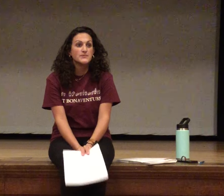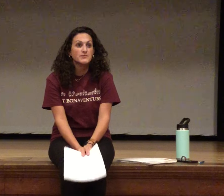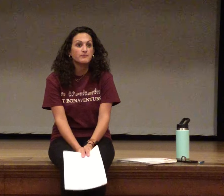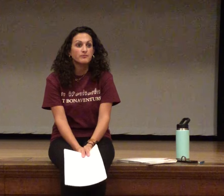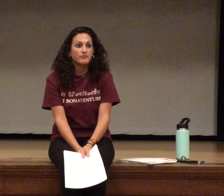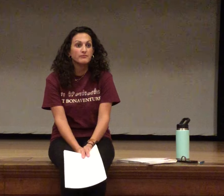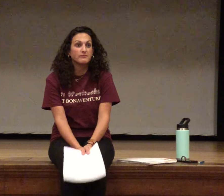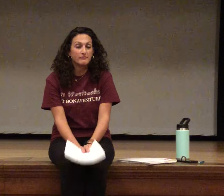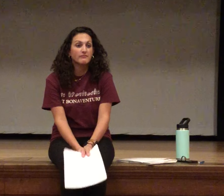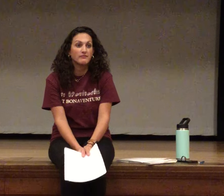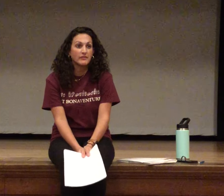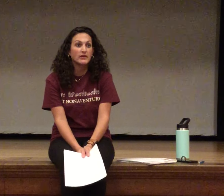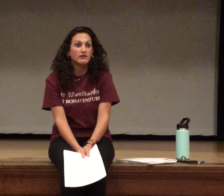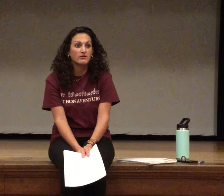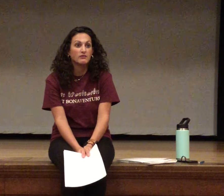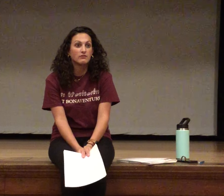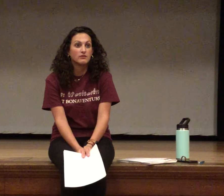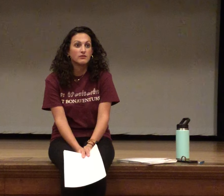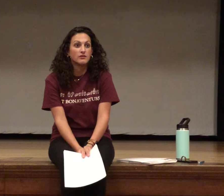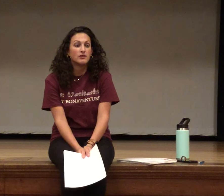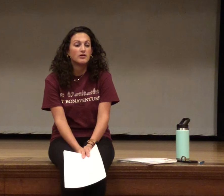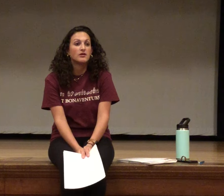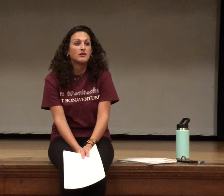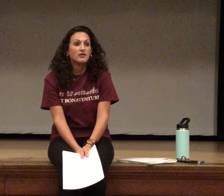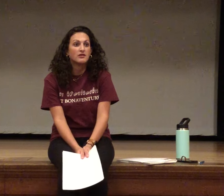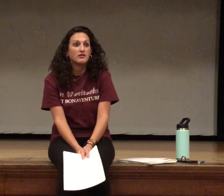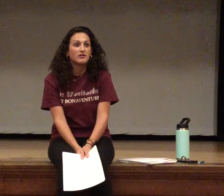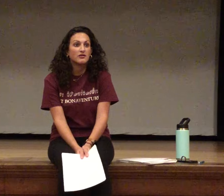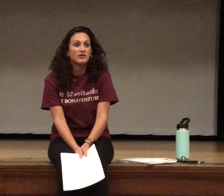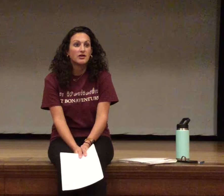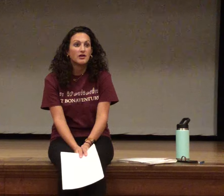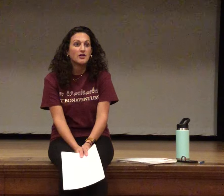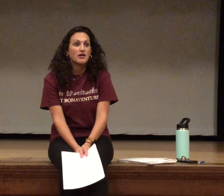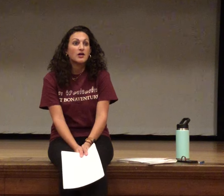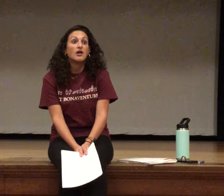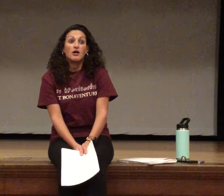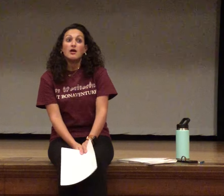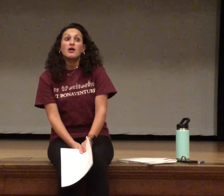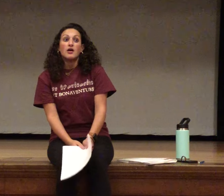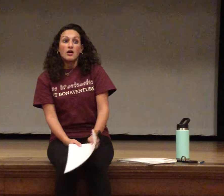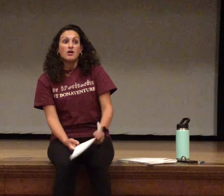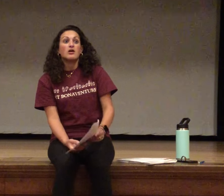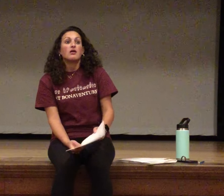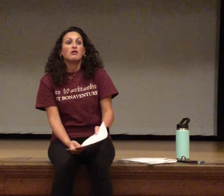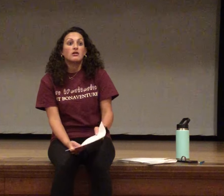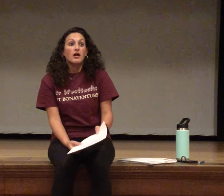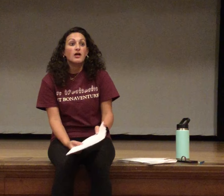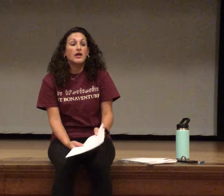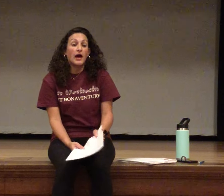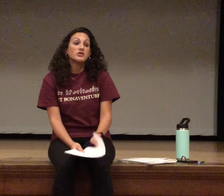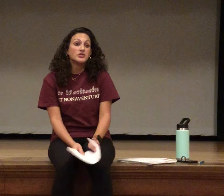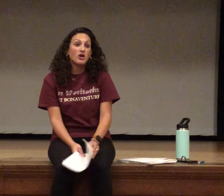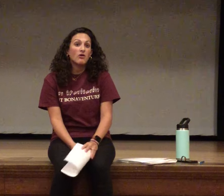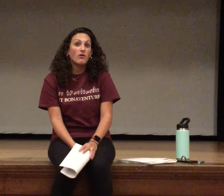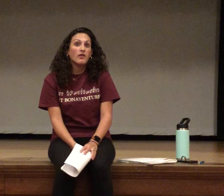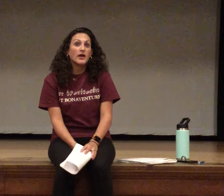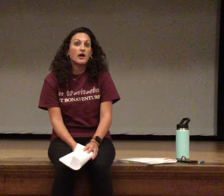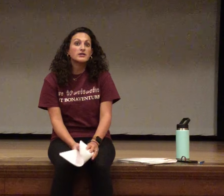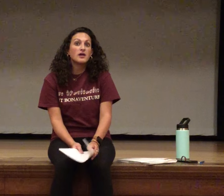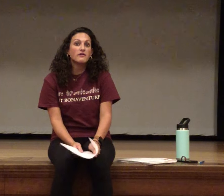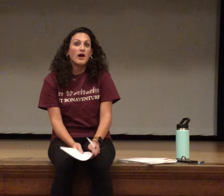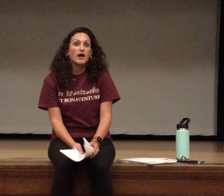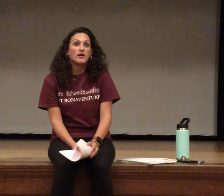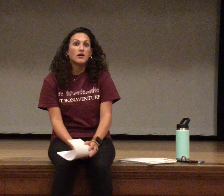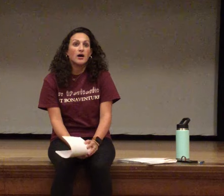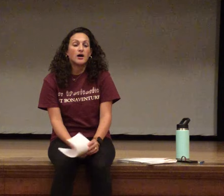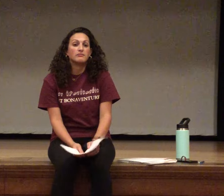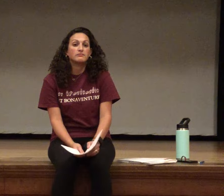State of the Union addresses and stuff like wow that would be so tedious yeah so like stuff on